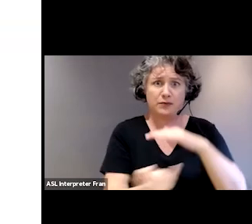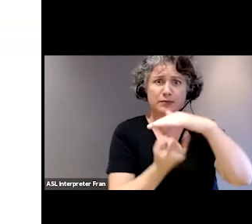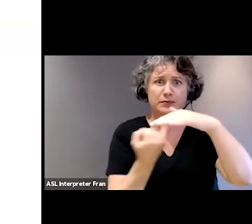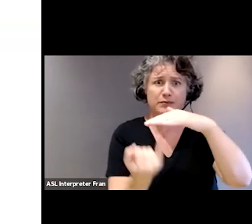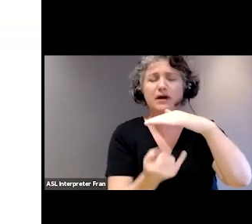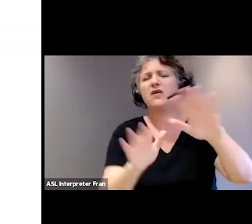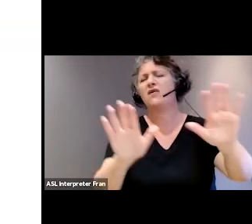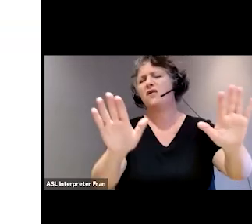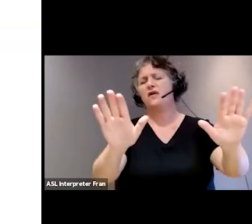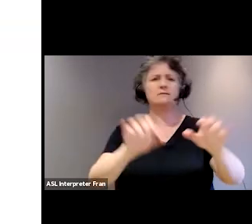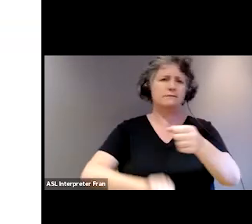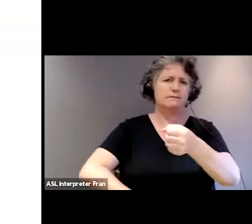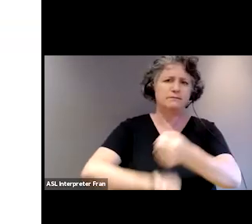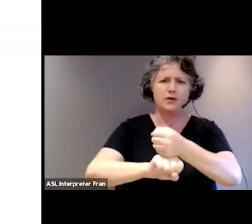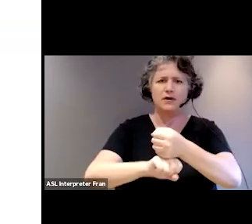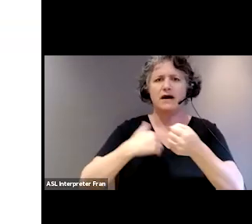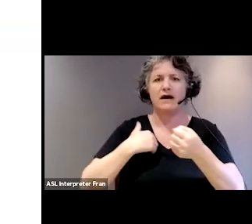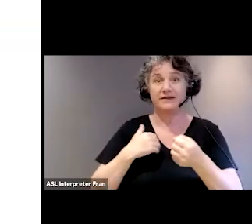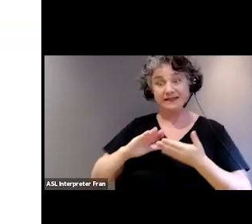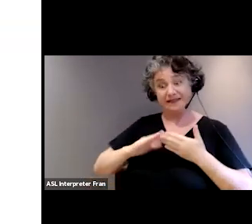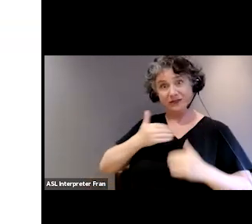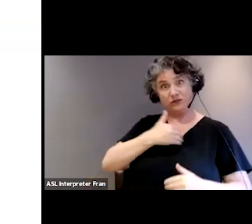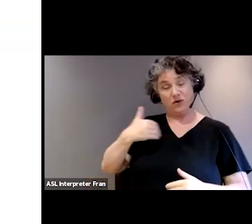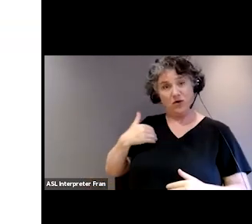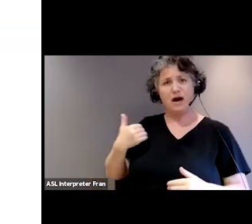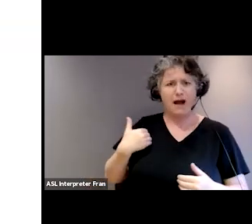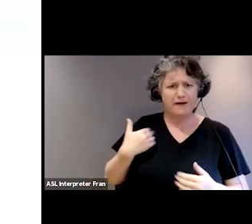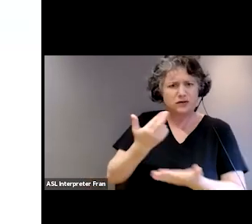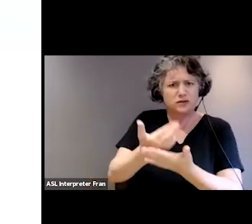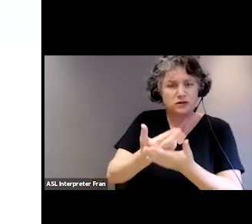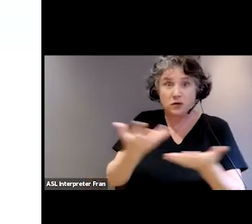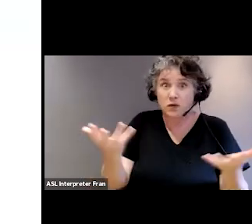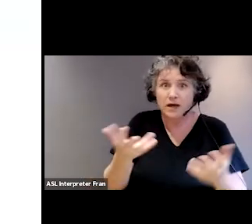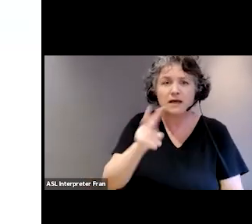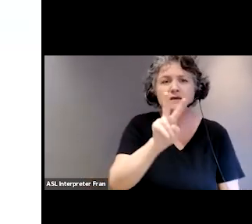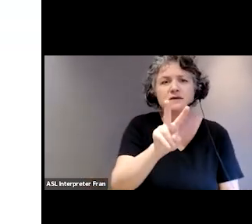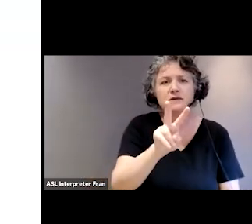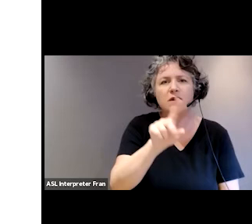that or be able to provide the best available information from their point of view.